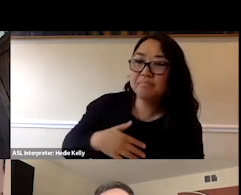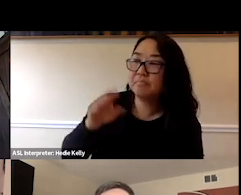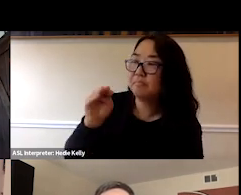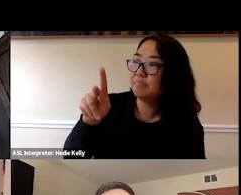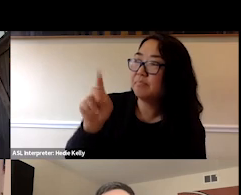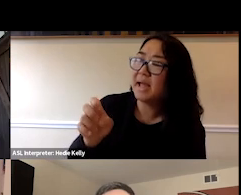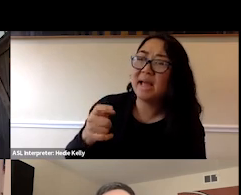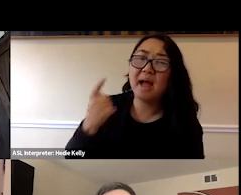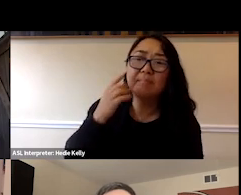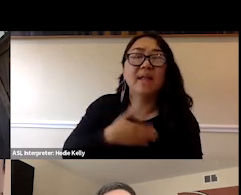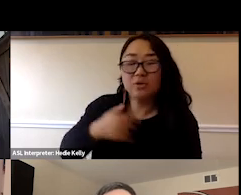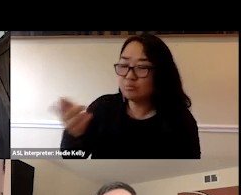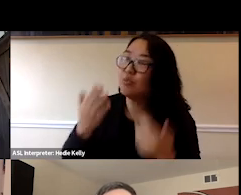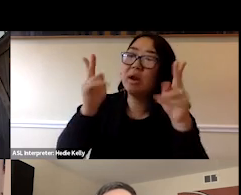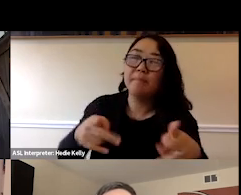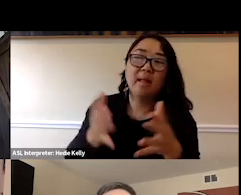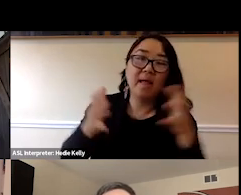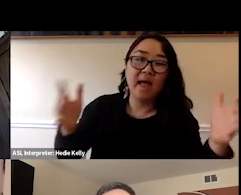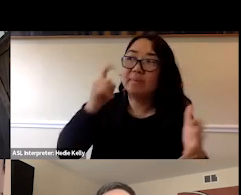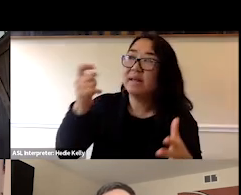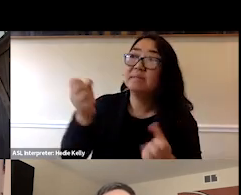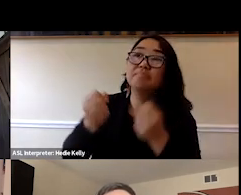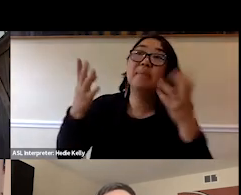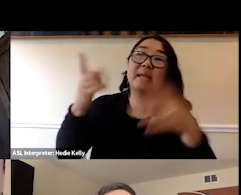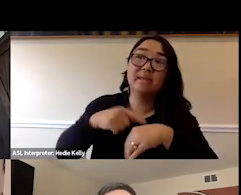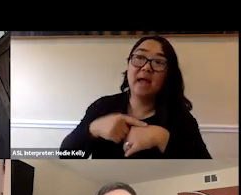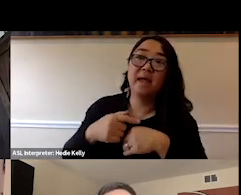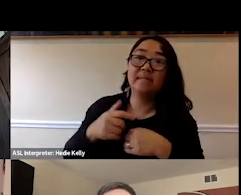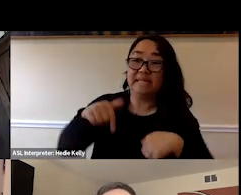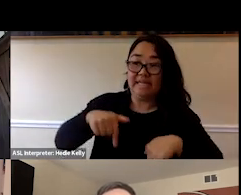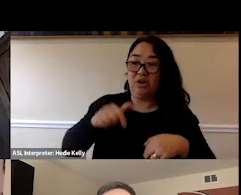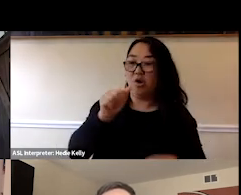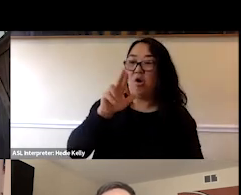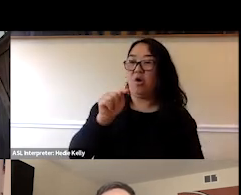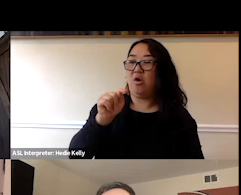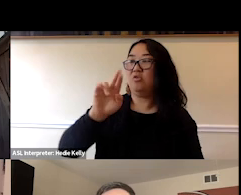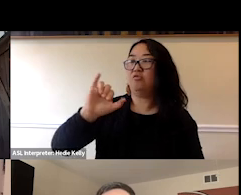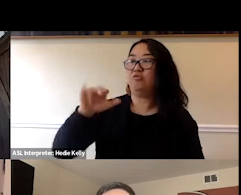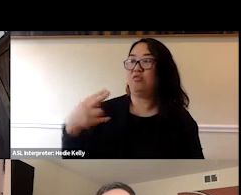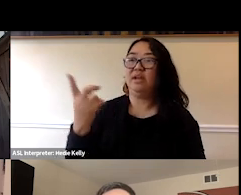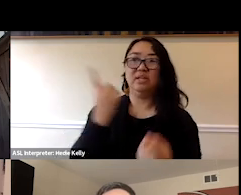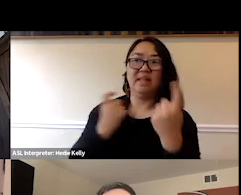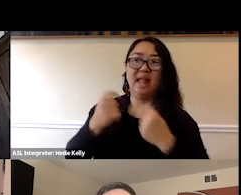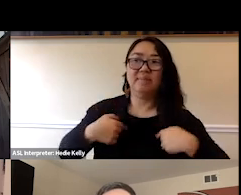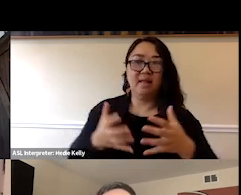because we get this question oftentimes at Art-Reach is when to bring in the user